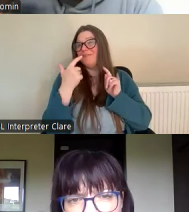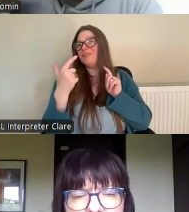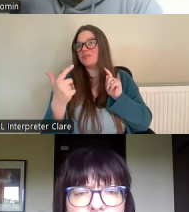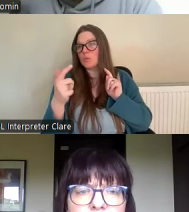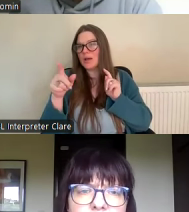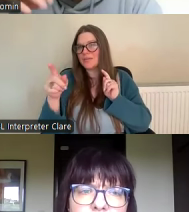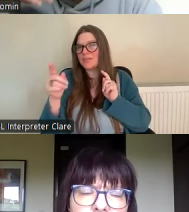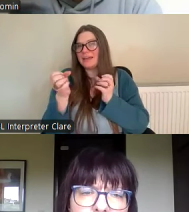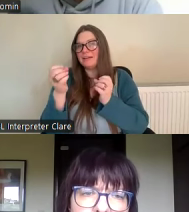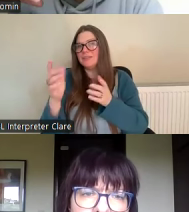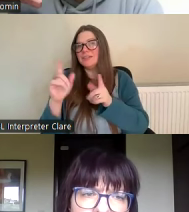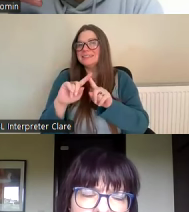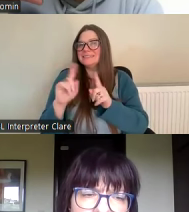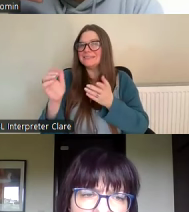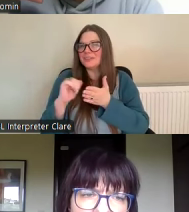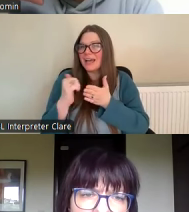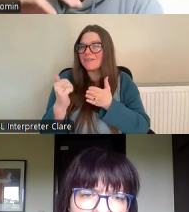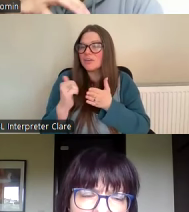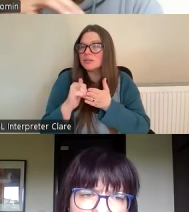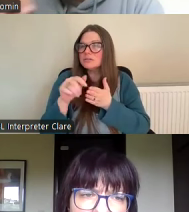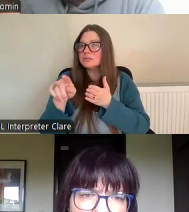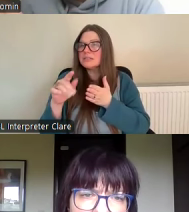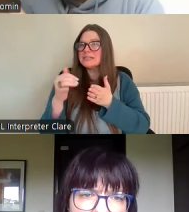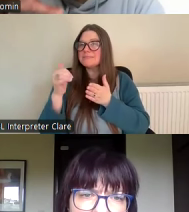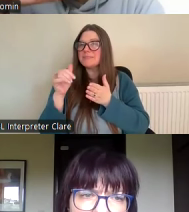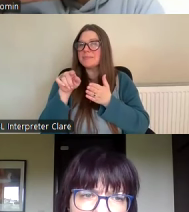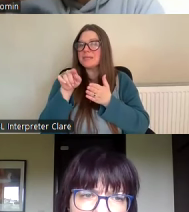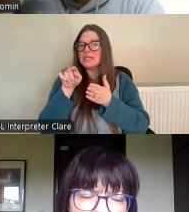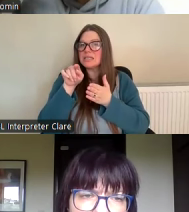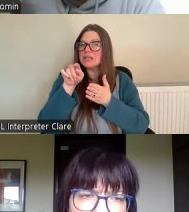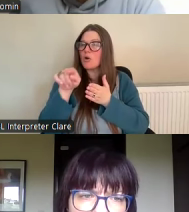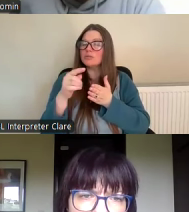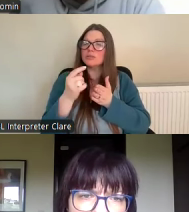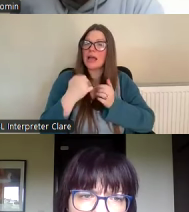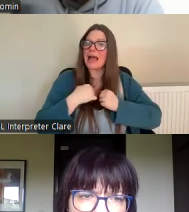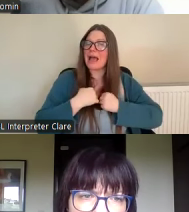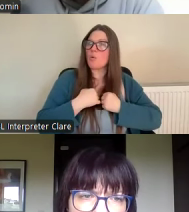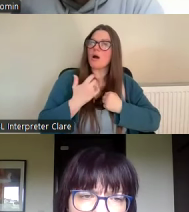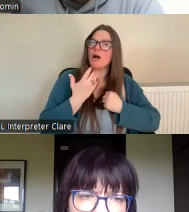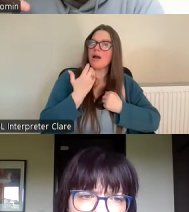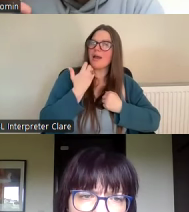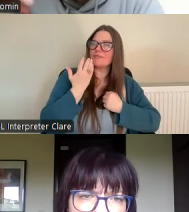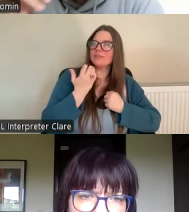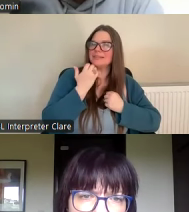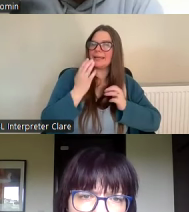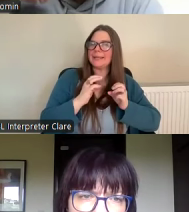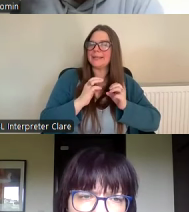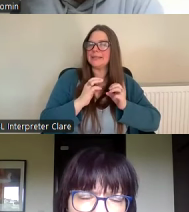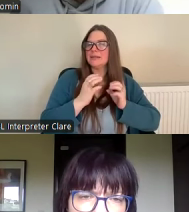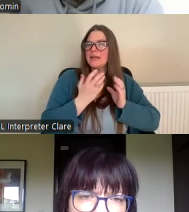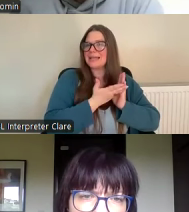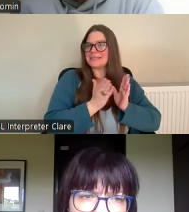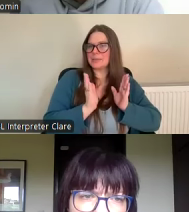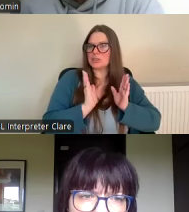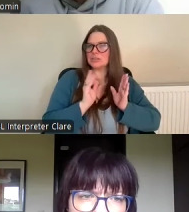or rather than exhibitions that are quite routine, show them special exhibitions we might have coming up that people will want to travel for.